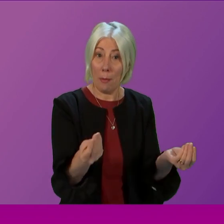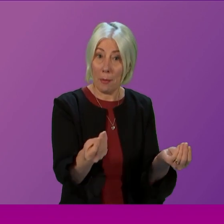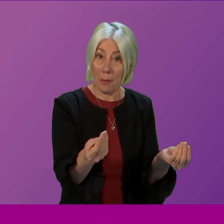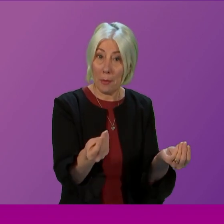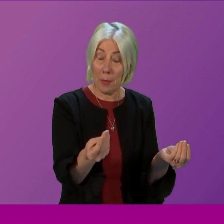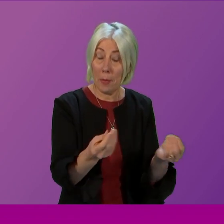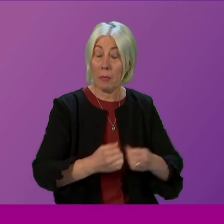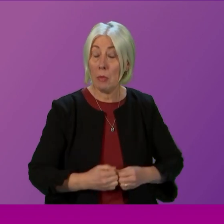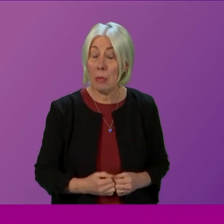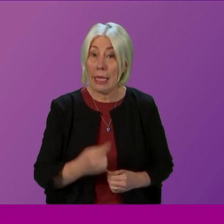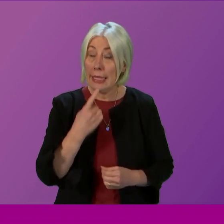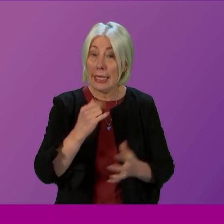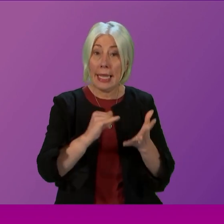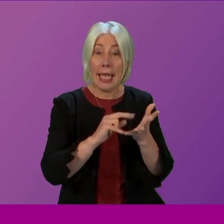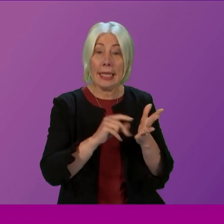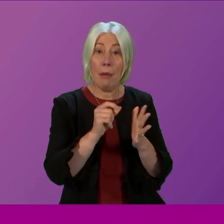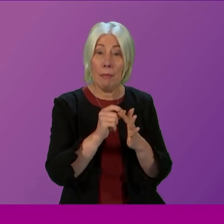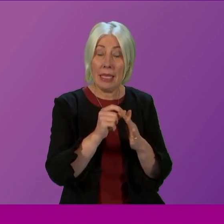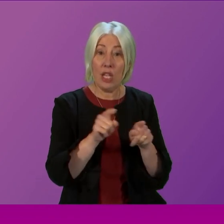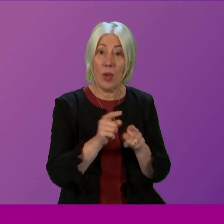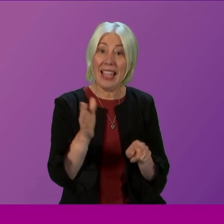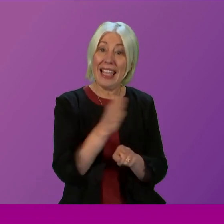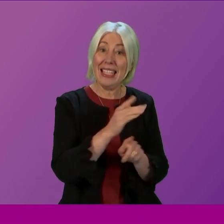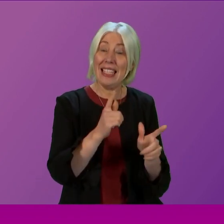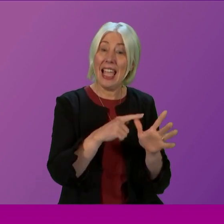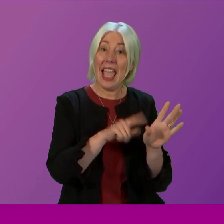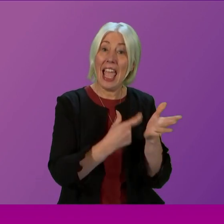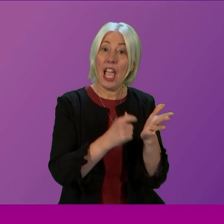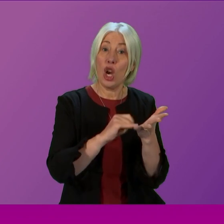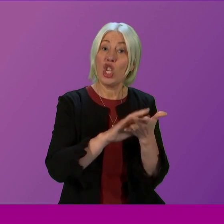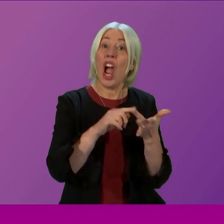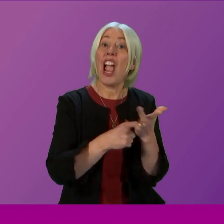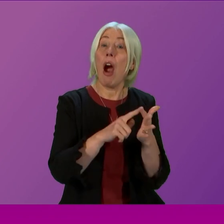We have heard reports that SNP-run East Ayrshire Council is also considering cutting